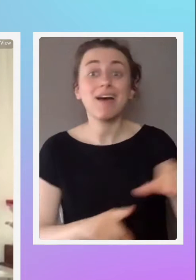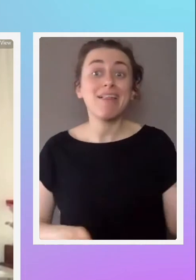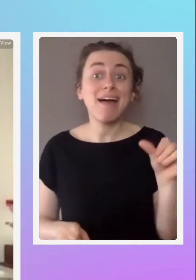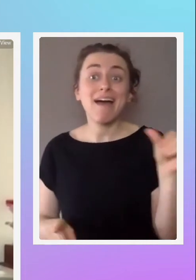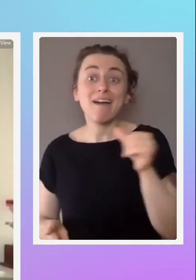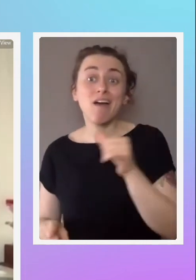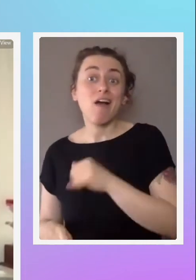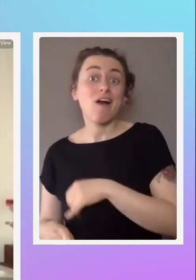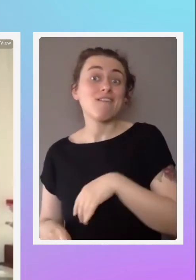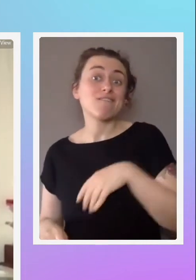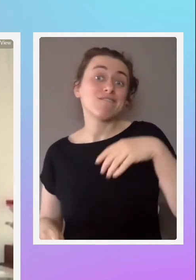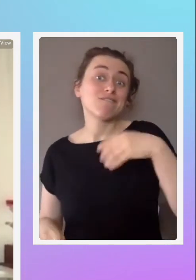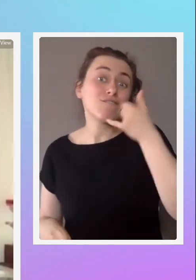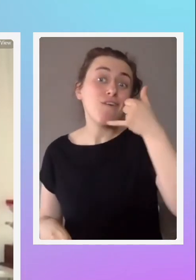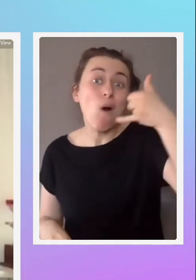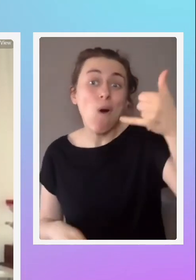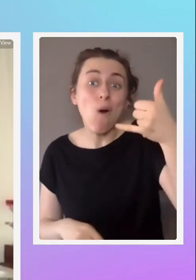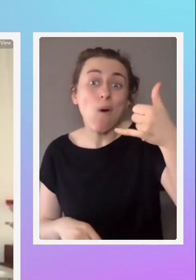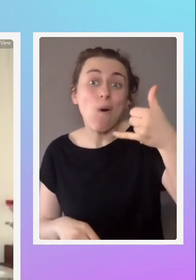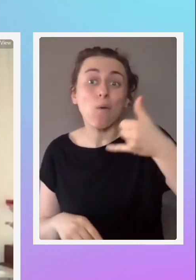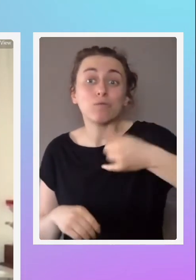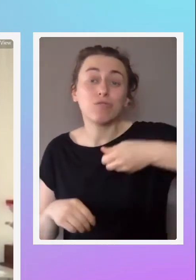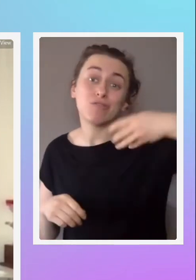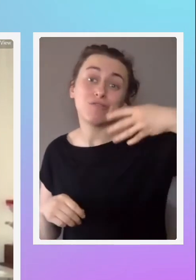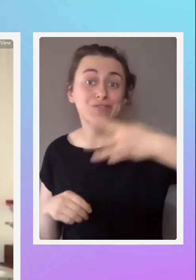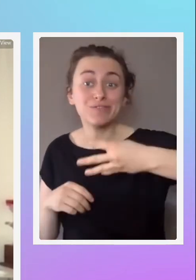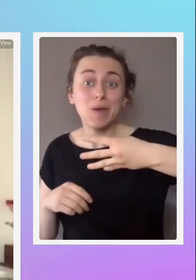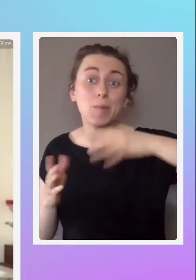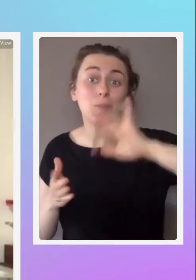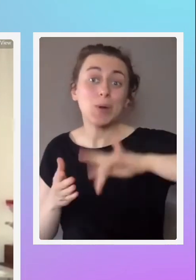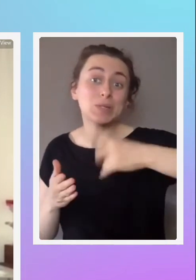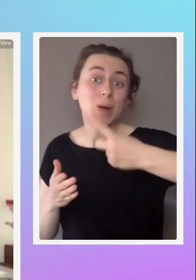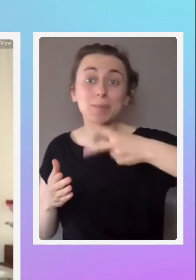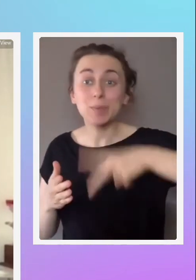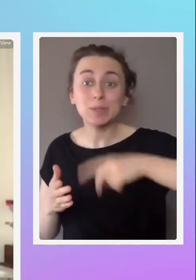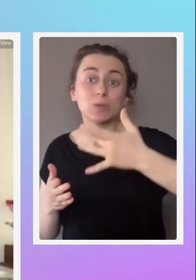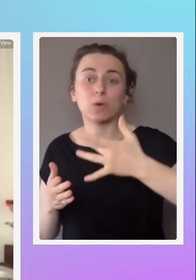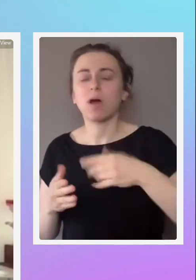the same instructions over and over again. So you'd want to be able to turn that off